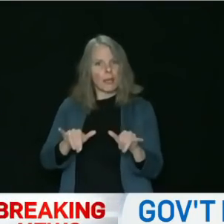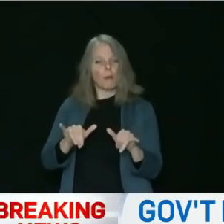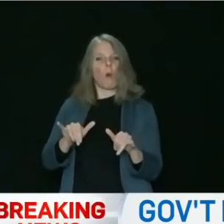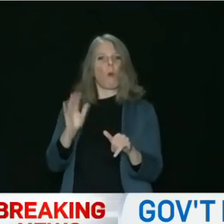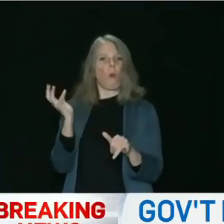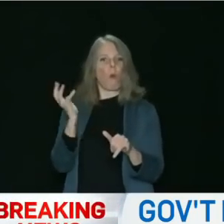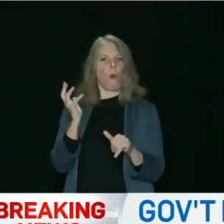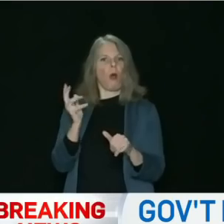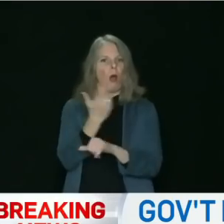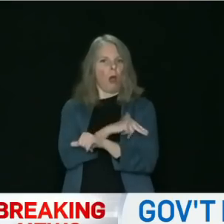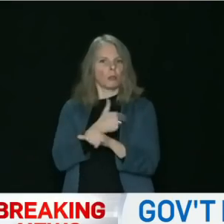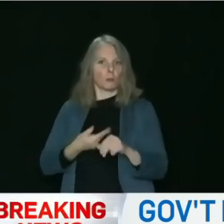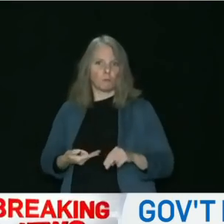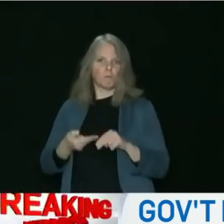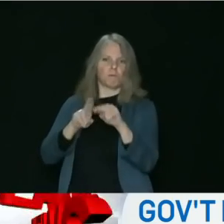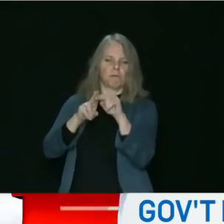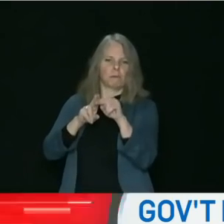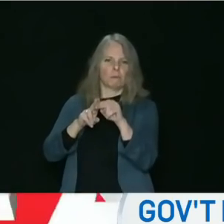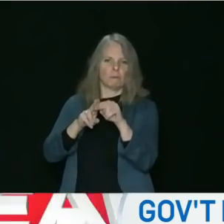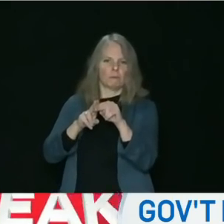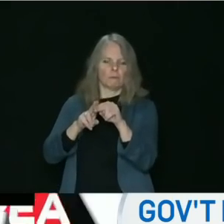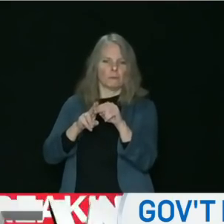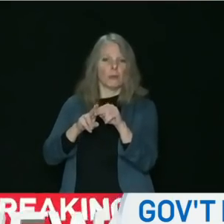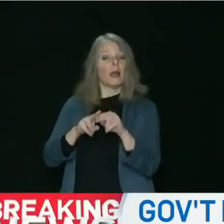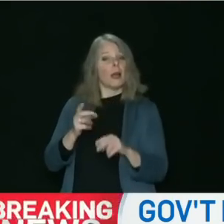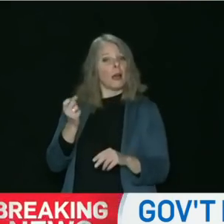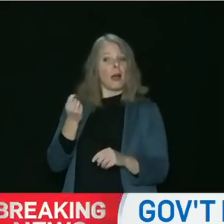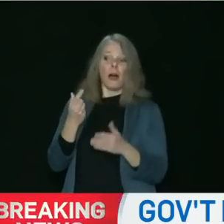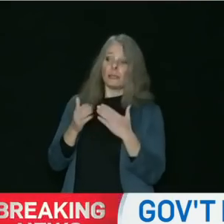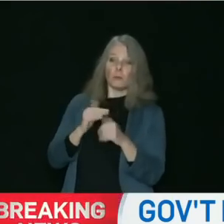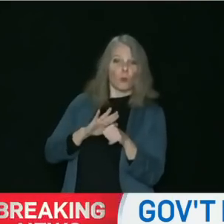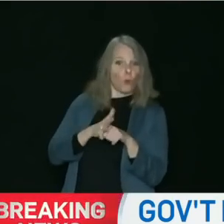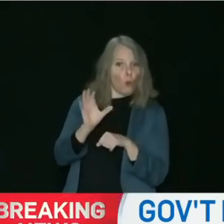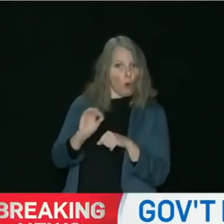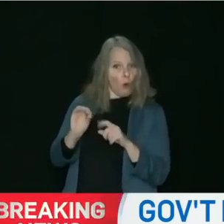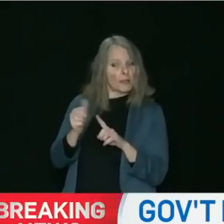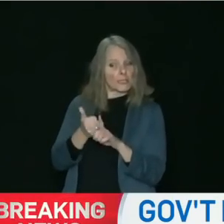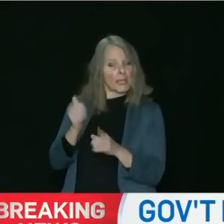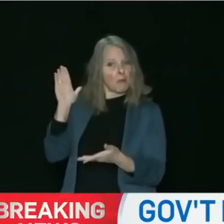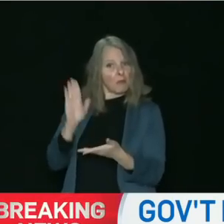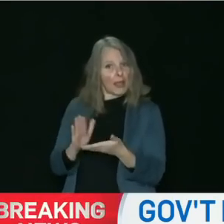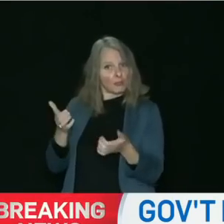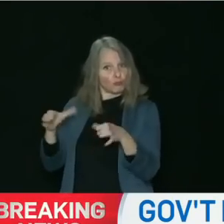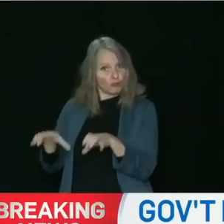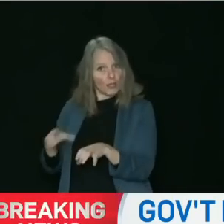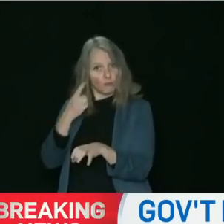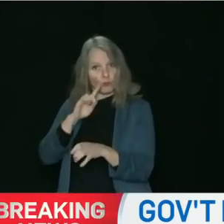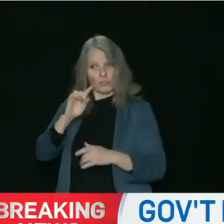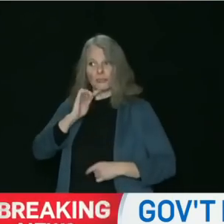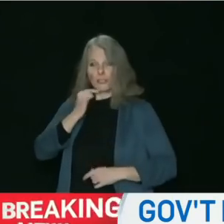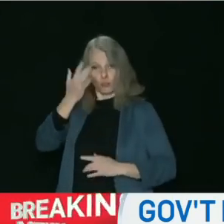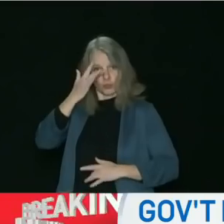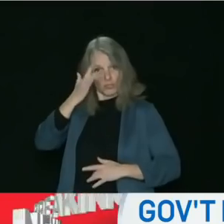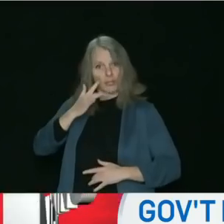STEEP RISE IN OMICRON CASES ALSO EXPERIENCE A SHARP RISE IN HOSPITALIZATIONS.